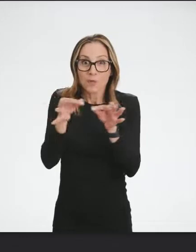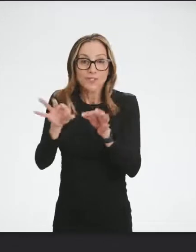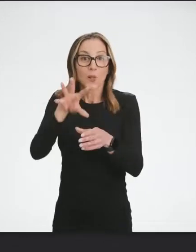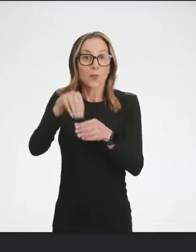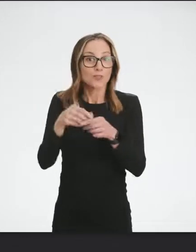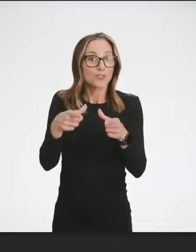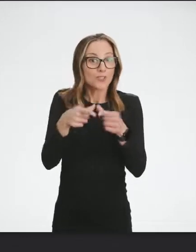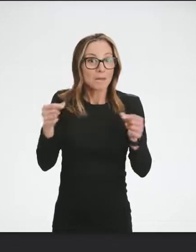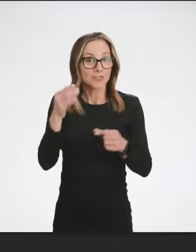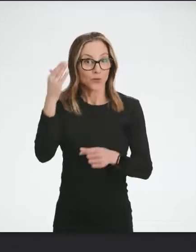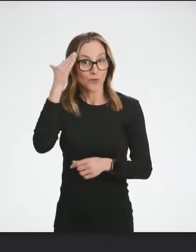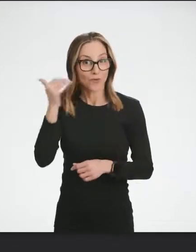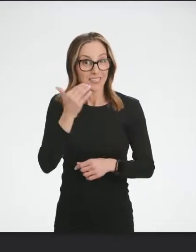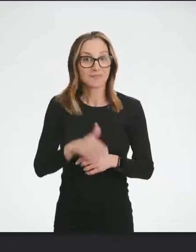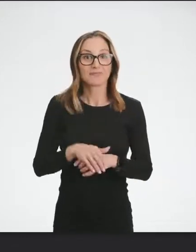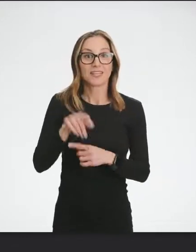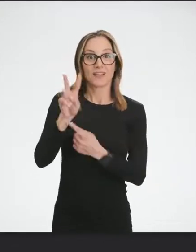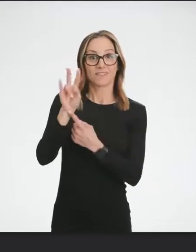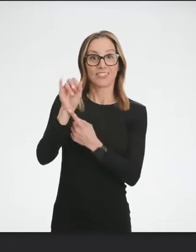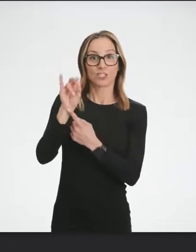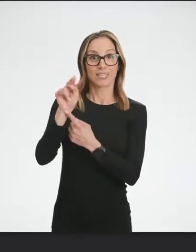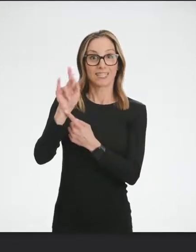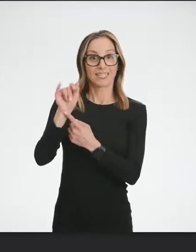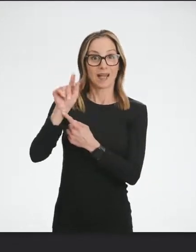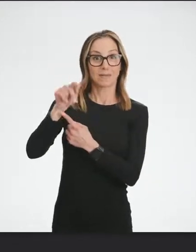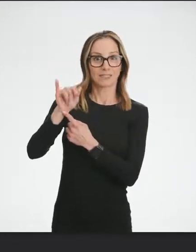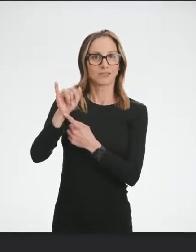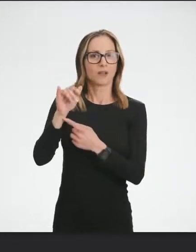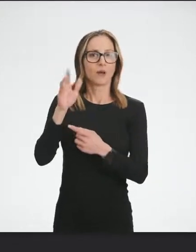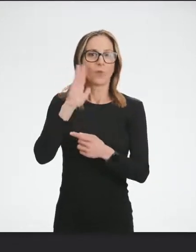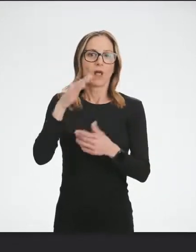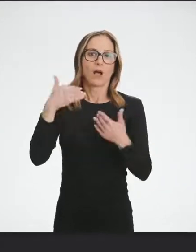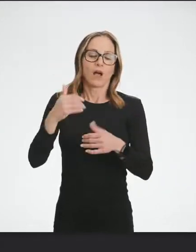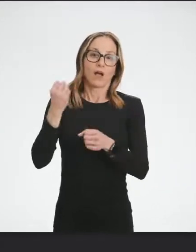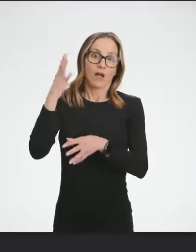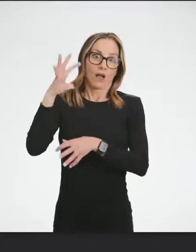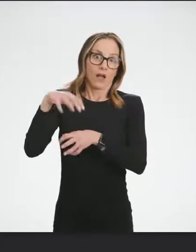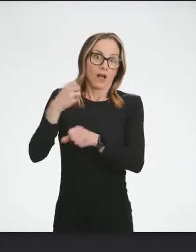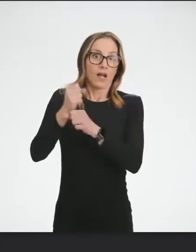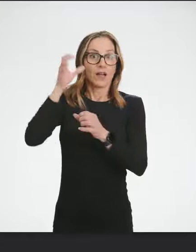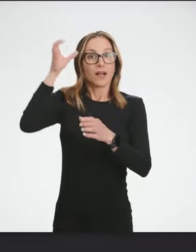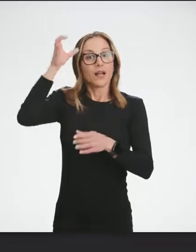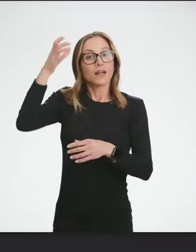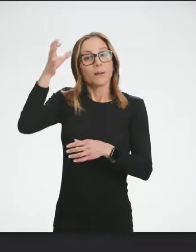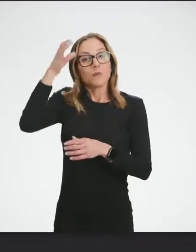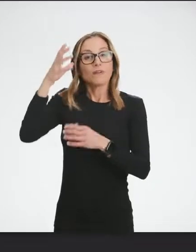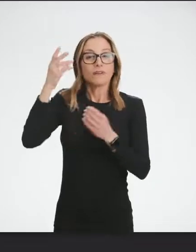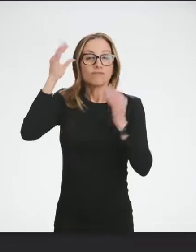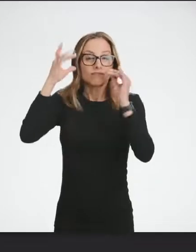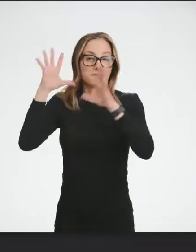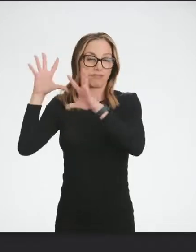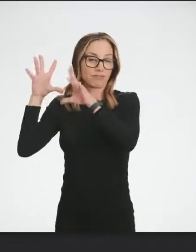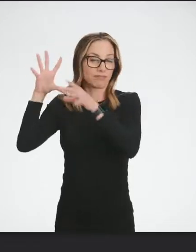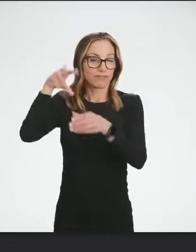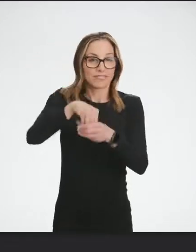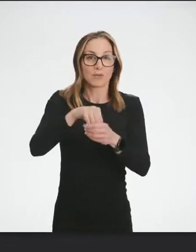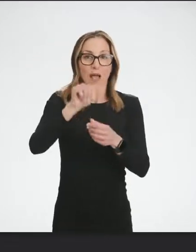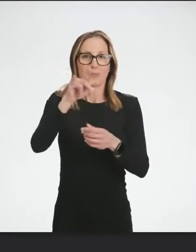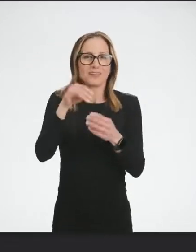These VisionKit APIs will bring years of computer vision innovation to your app with just a few lines of code. Here's Jenny to show you how.